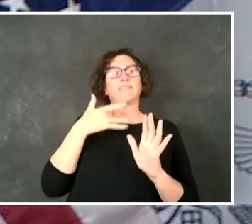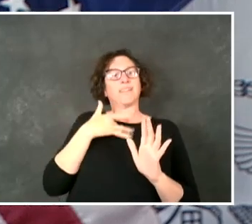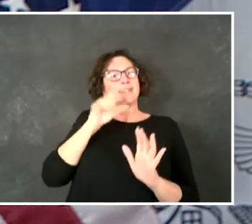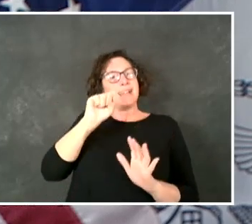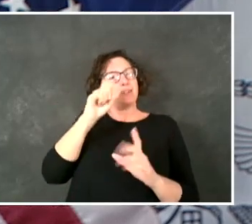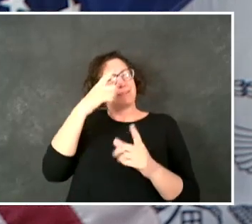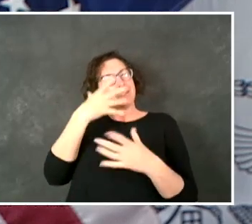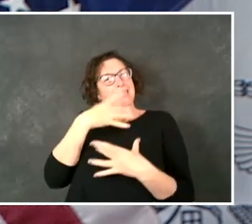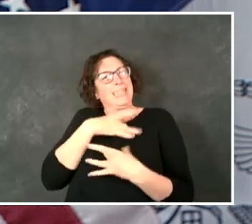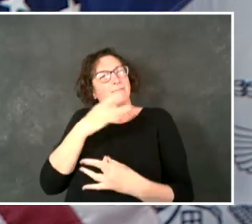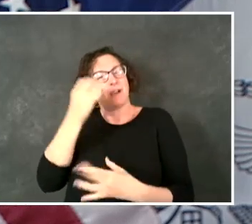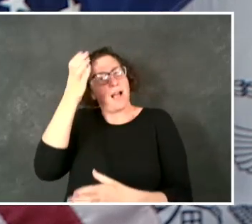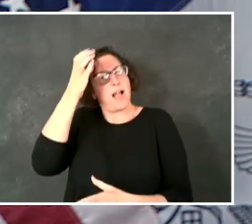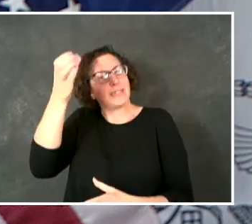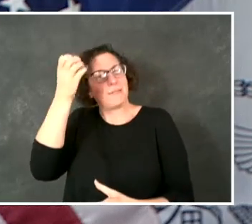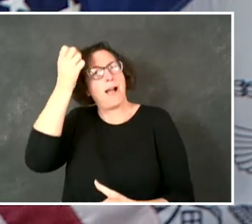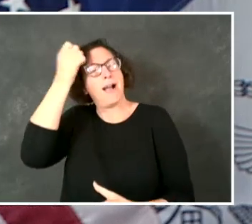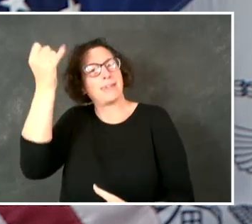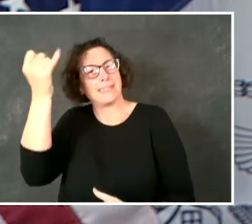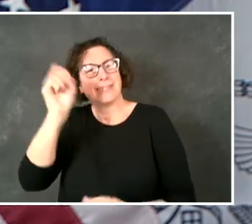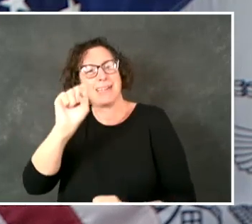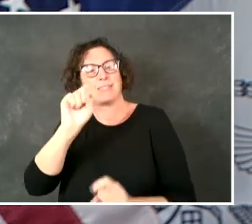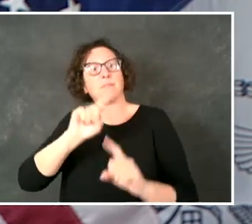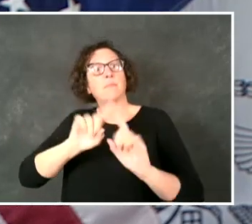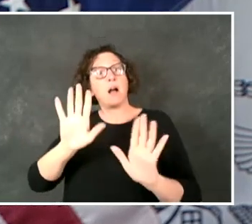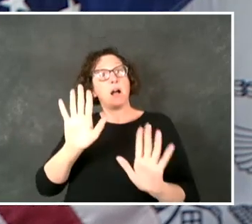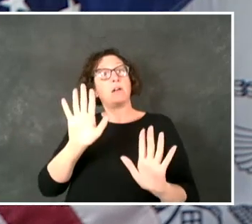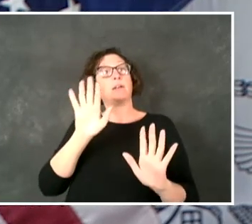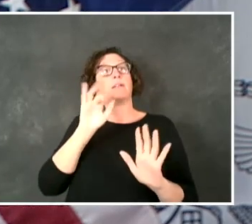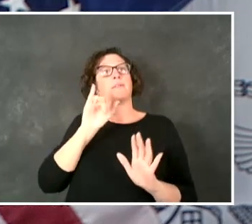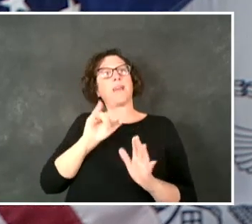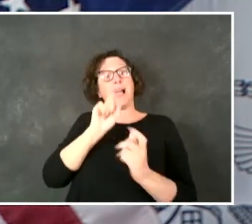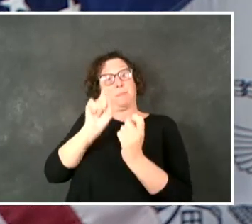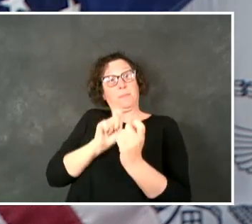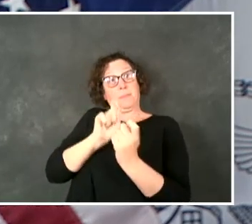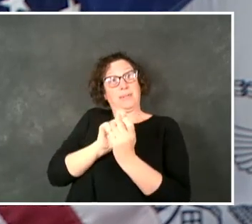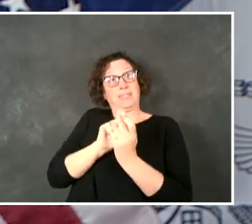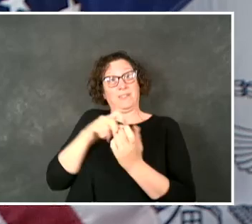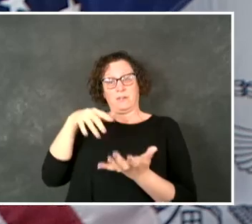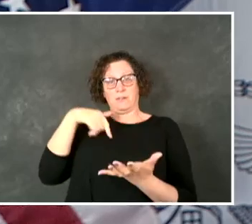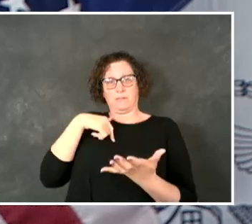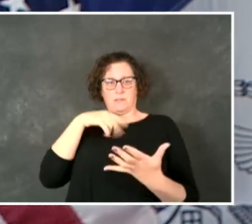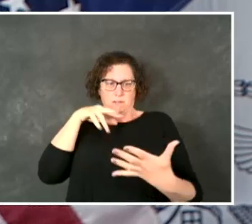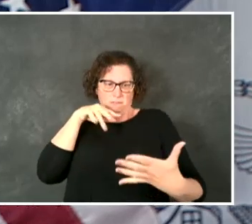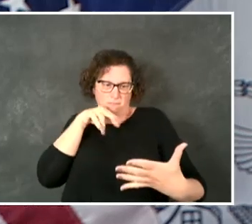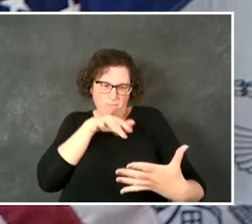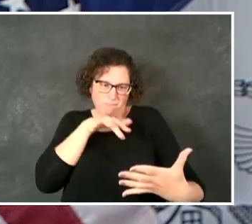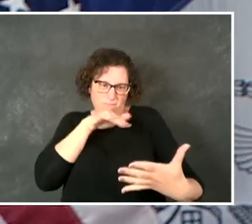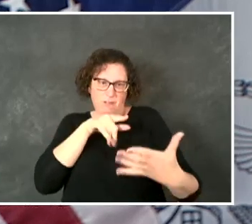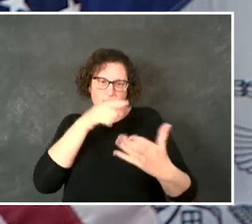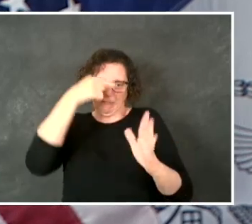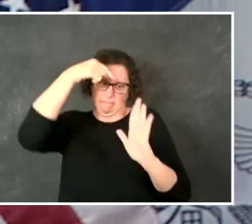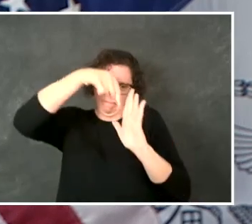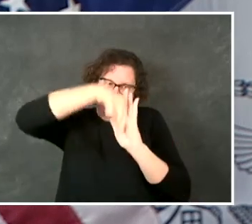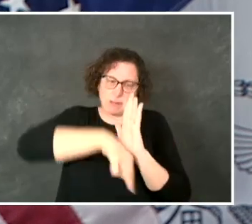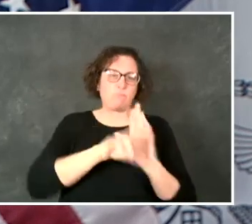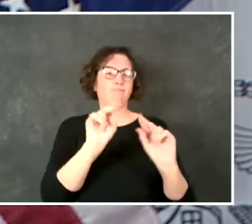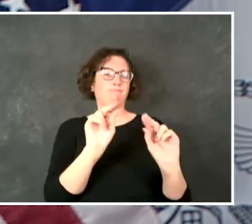APPEALING ABOUT SHIFTING MORE OF THE ACTIVI TY OUTDOORS AND ADJUSTING ACCORDINGLY OBVIOUSLY IN TERMS OF HOW WE HANDLES TREETS